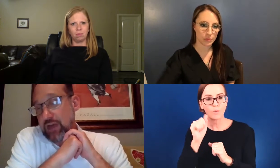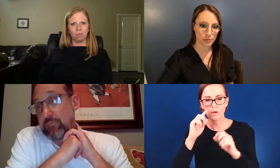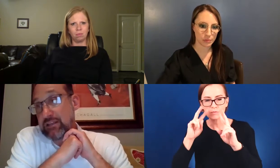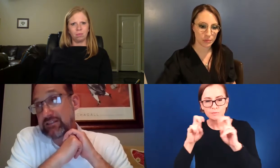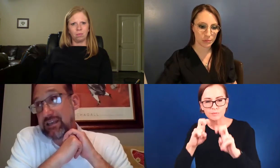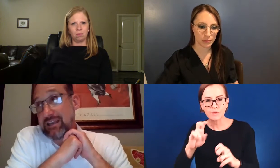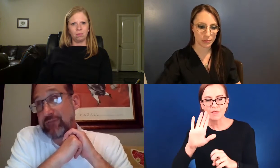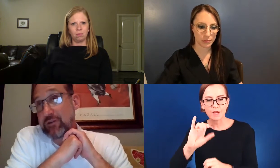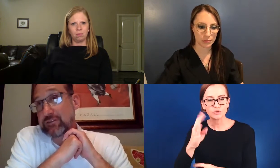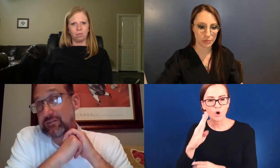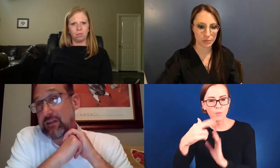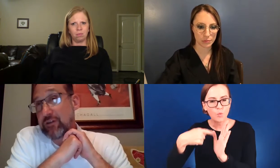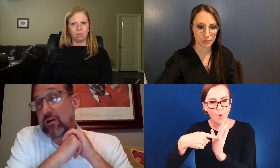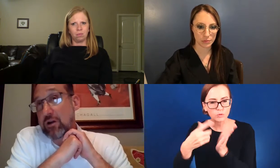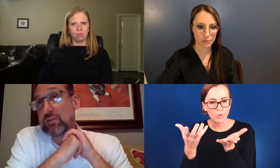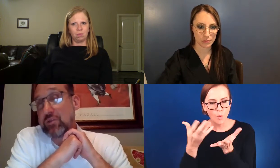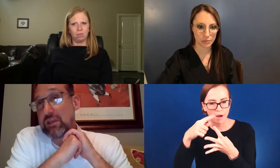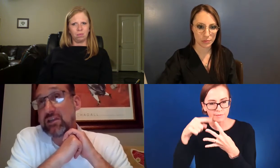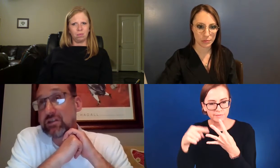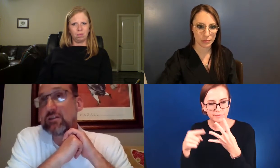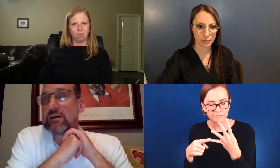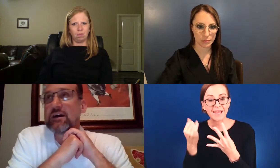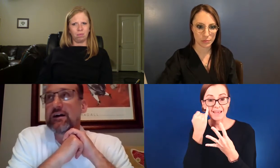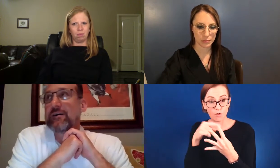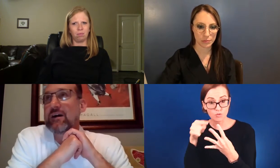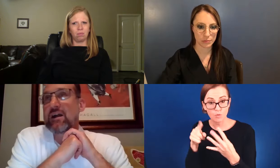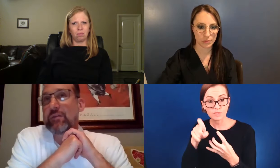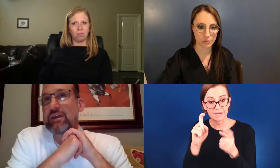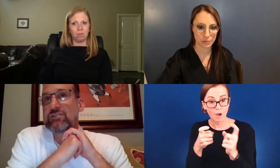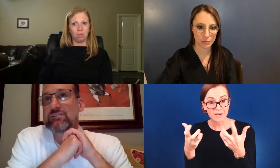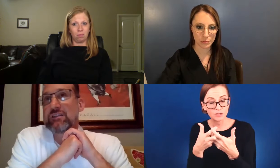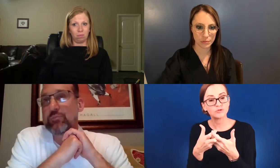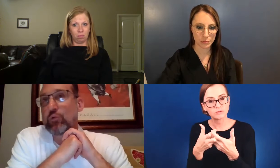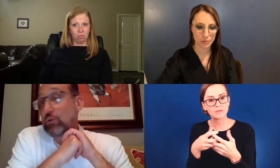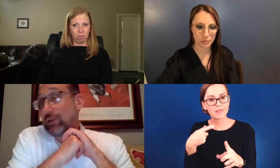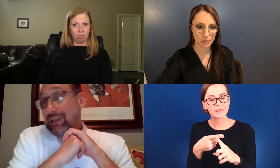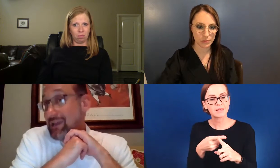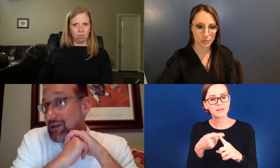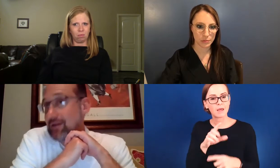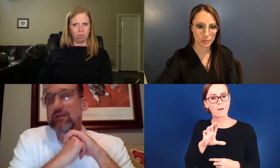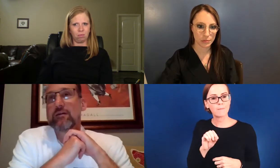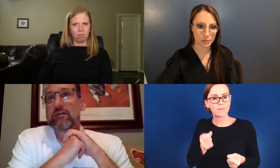so that means if there are communication accommodations that the employee would like,